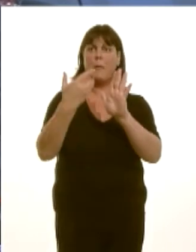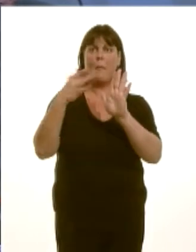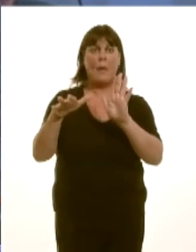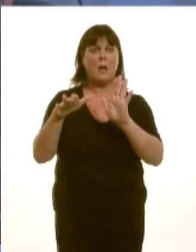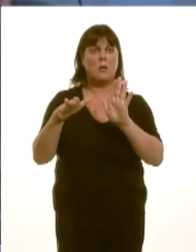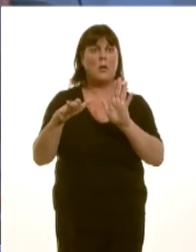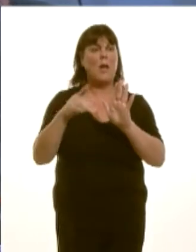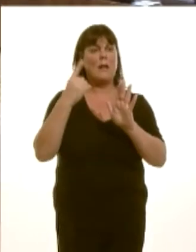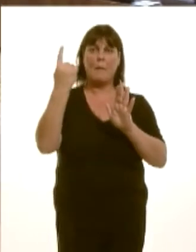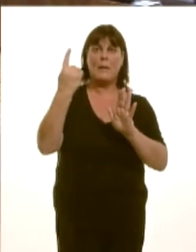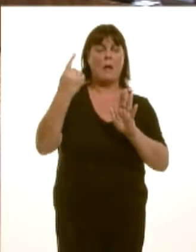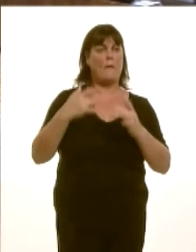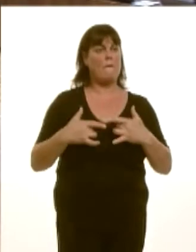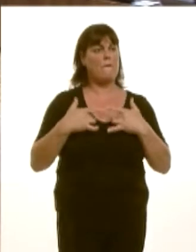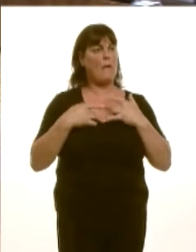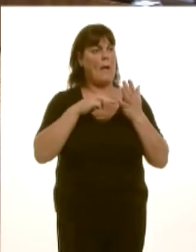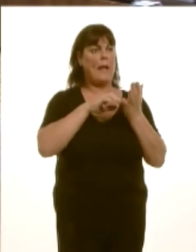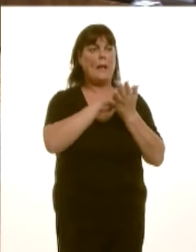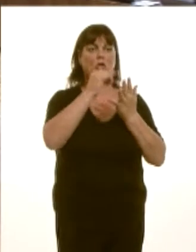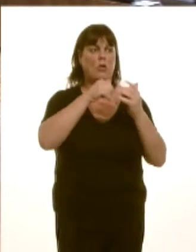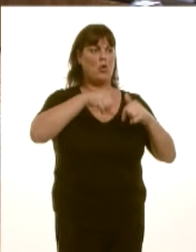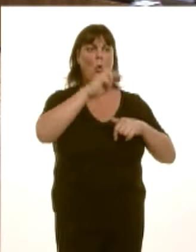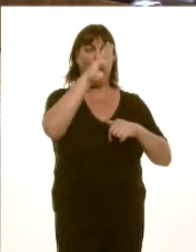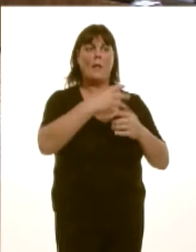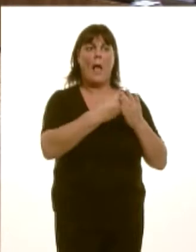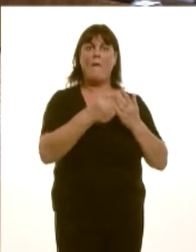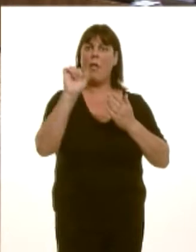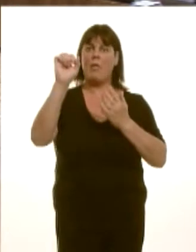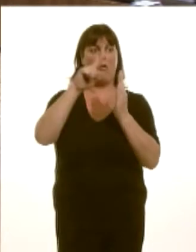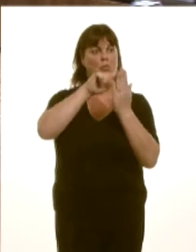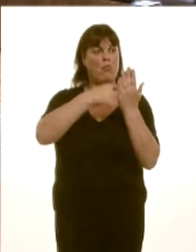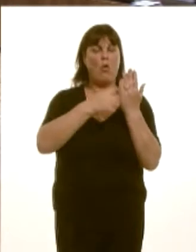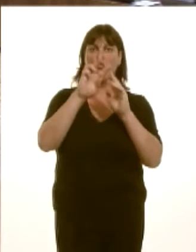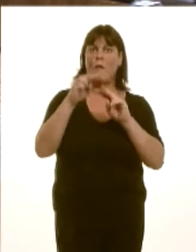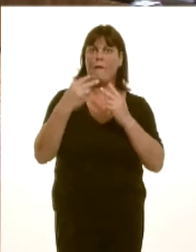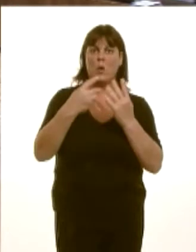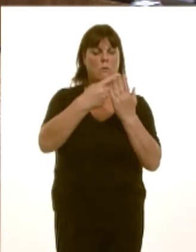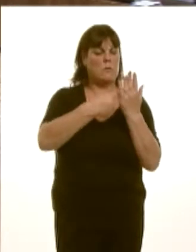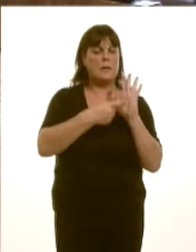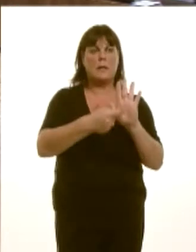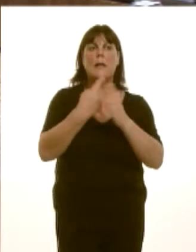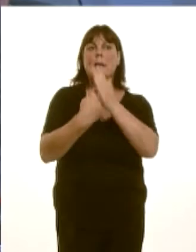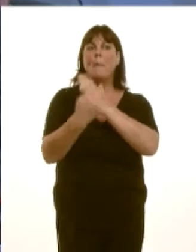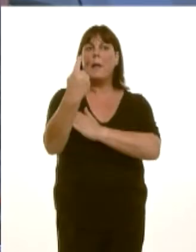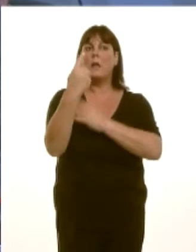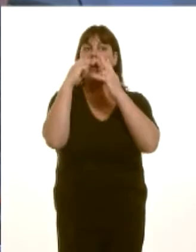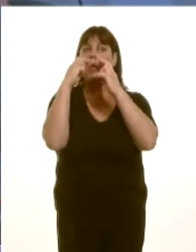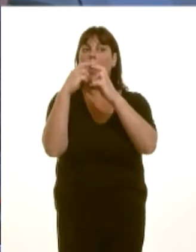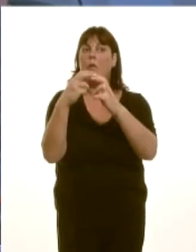It has brought forward a review that says that an independent inquiry is required to